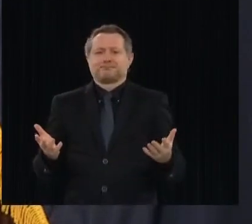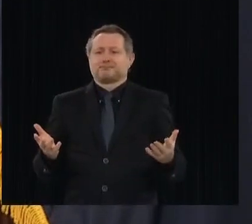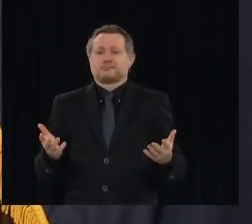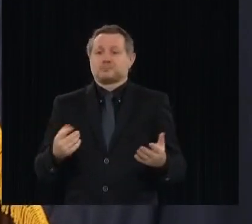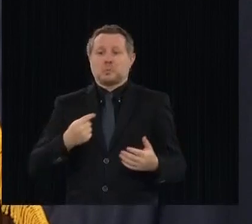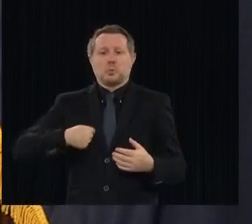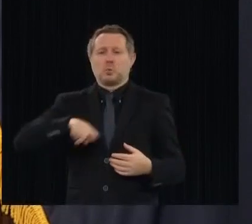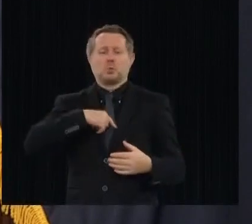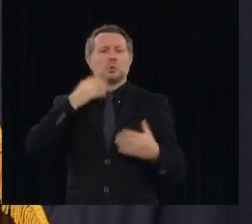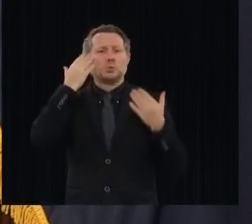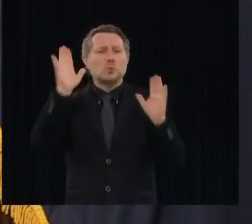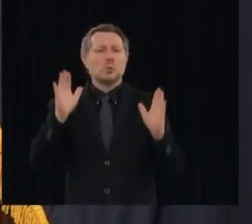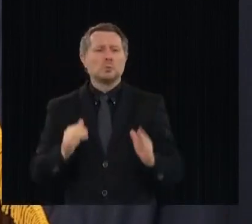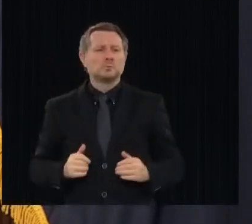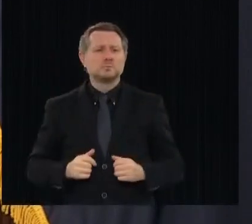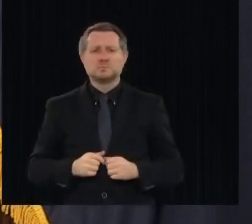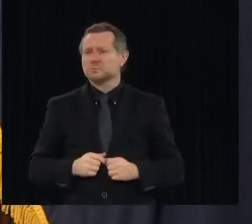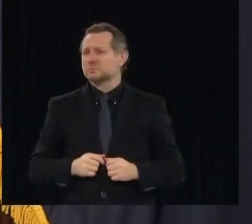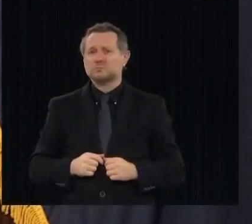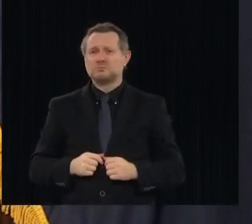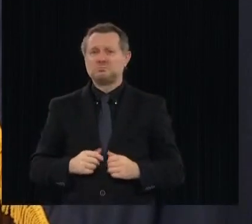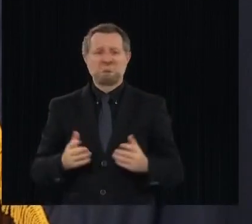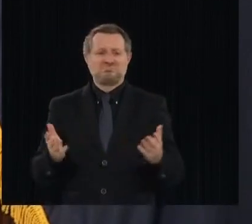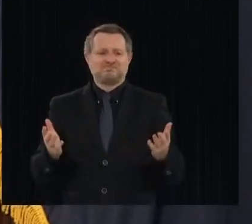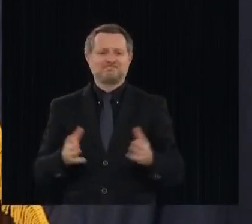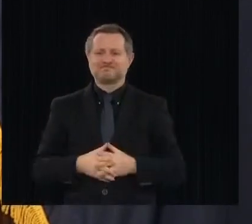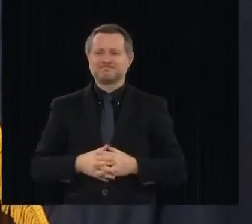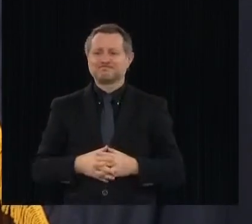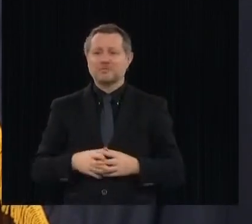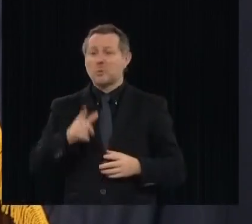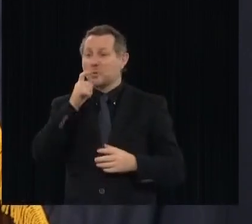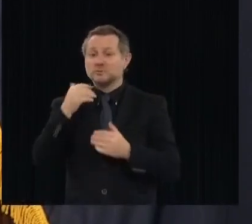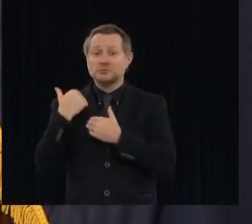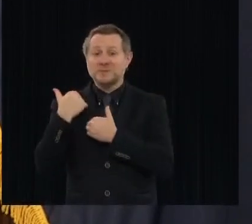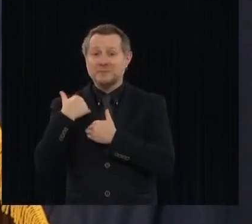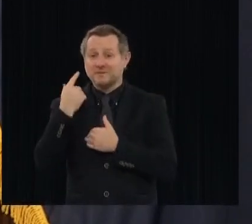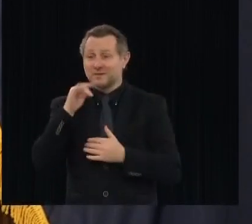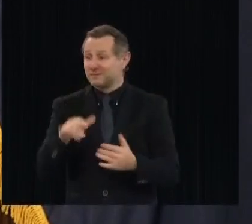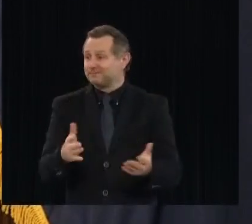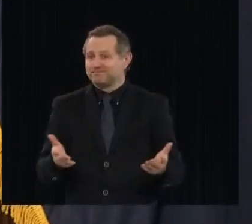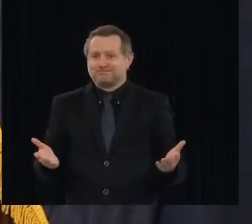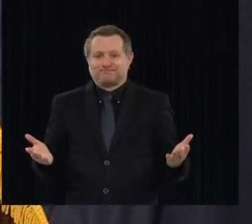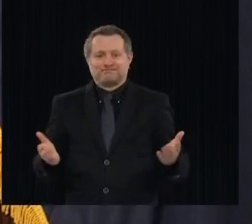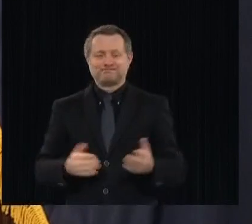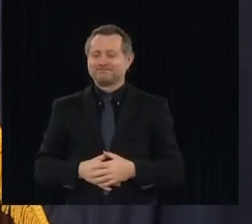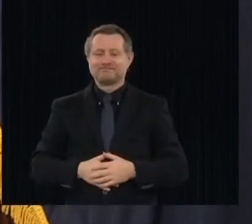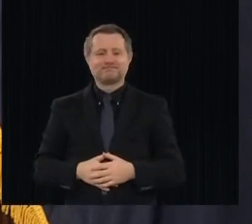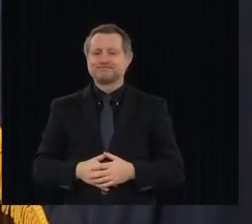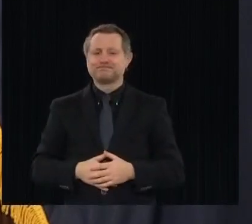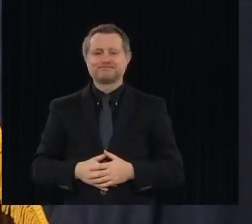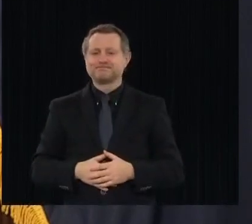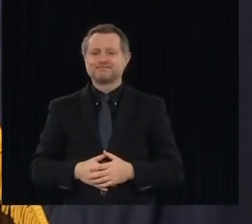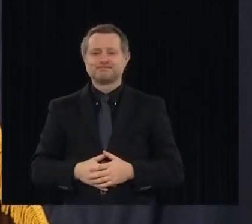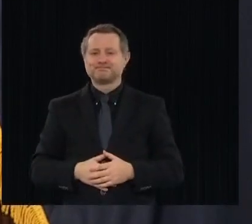WHY DO PEOPLE DIE?